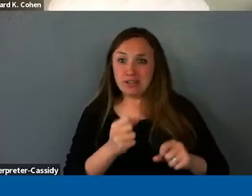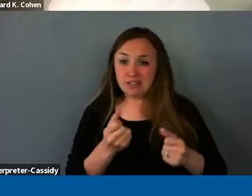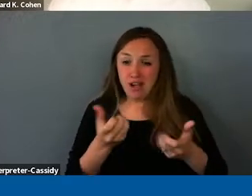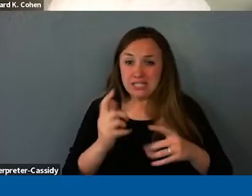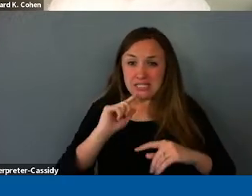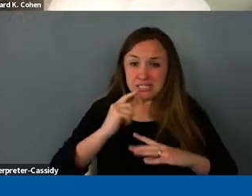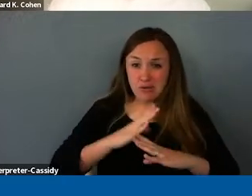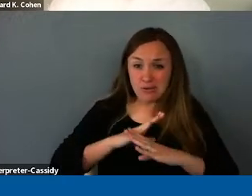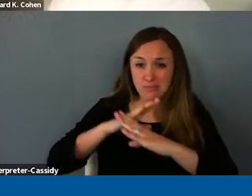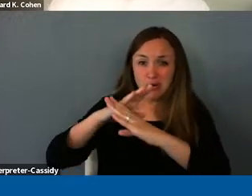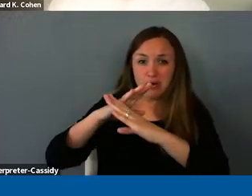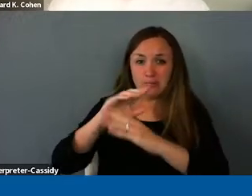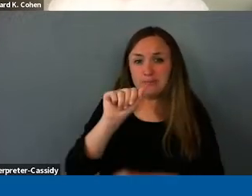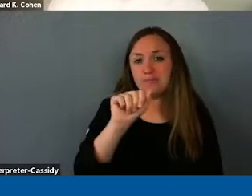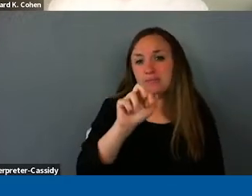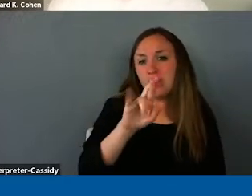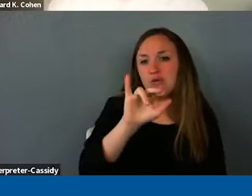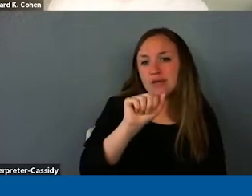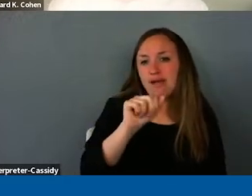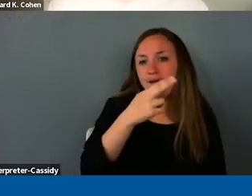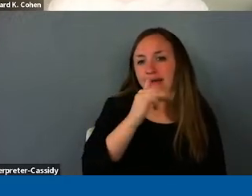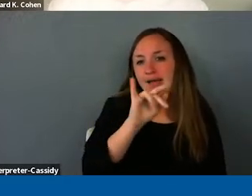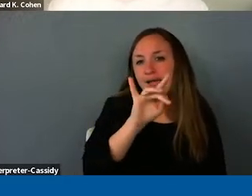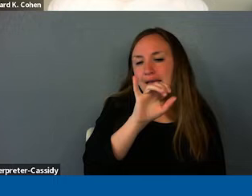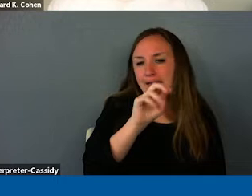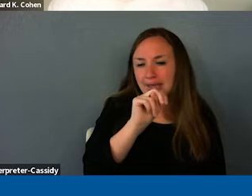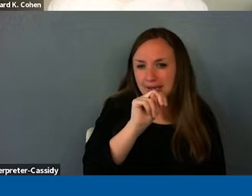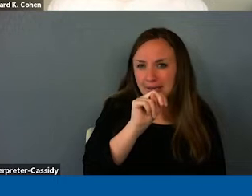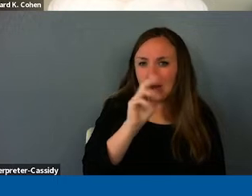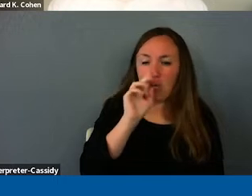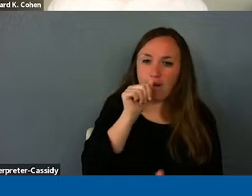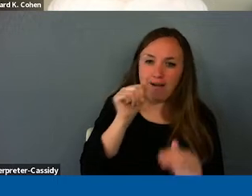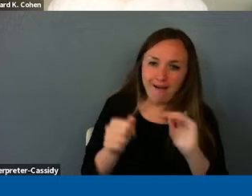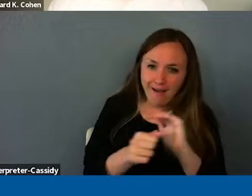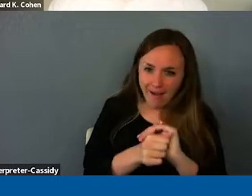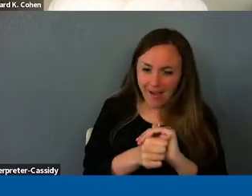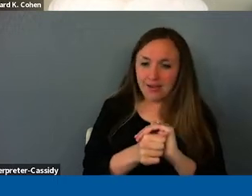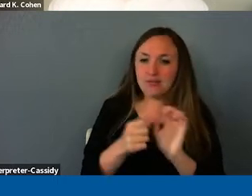Aria-hidden is an ARIA state that effectively hides the element from assistive technology users.